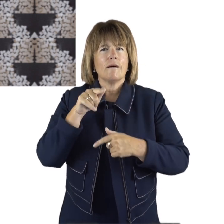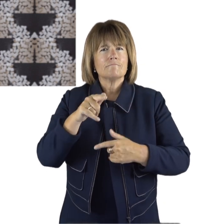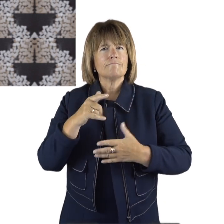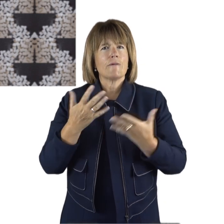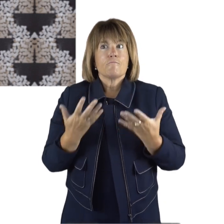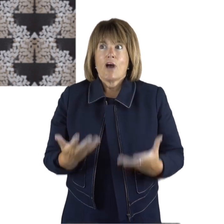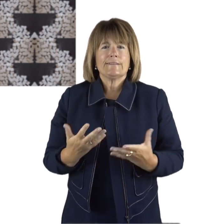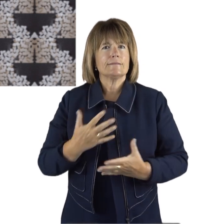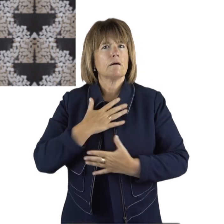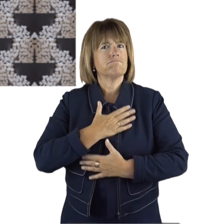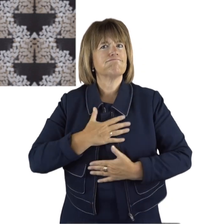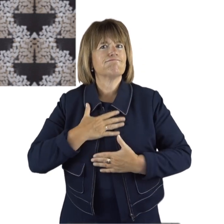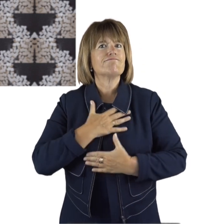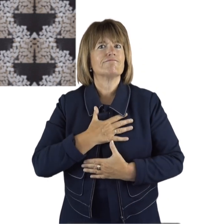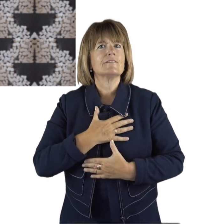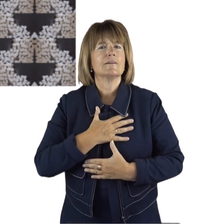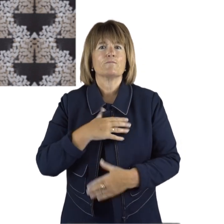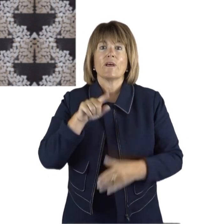the things that bring us to the ever-moving present.